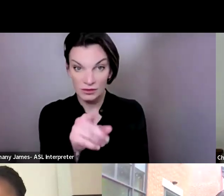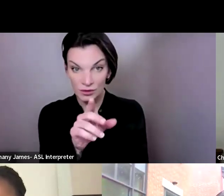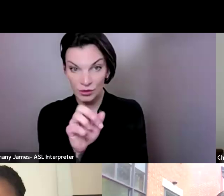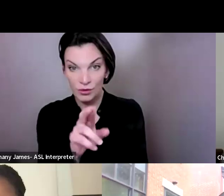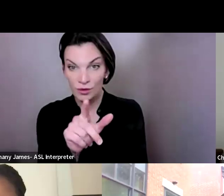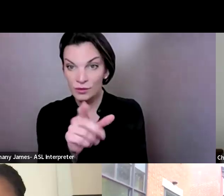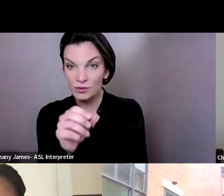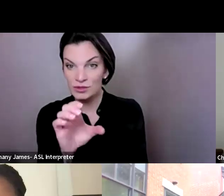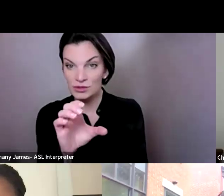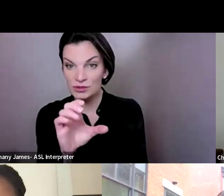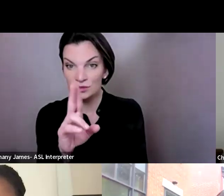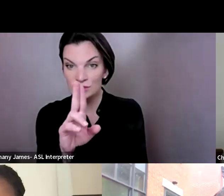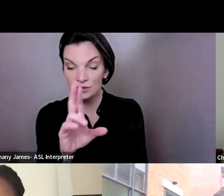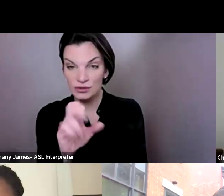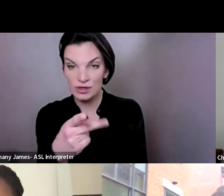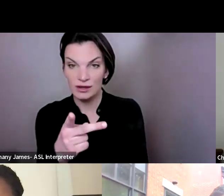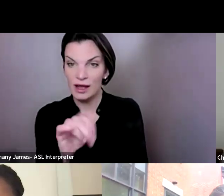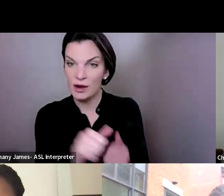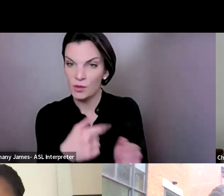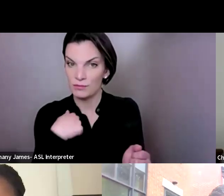like when it's working, and also conversely when it's